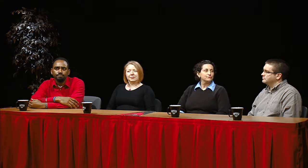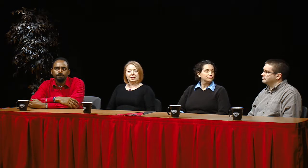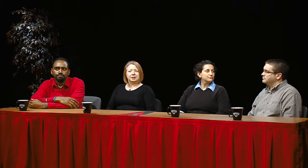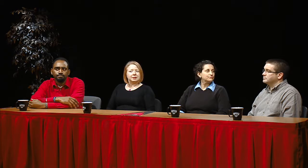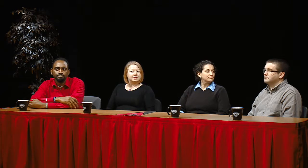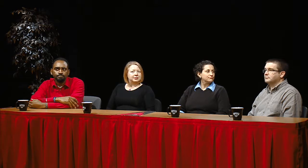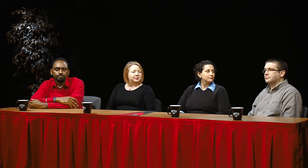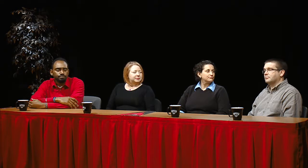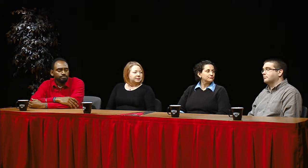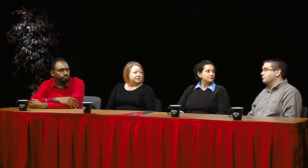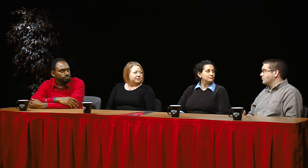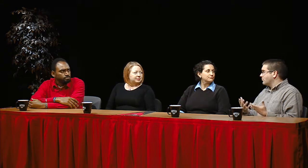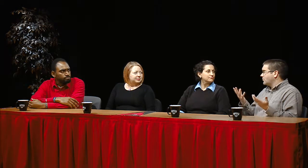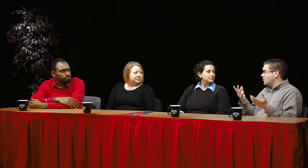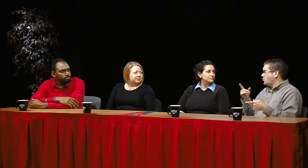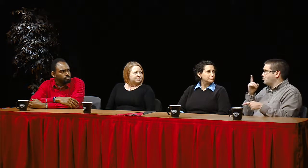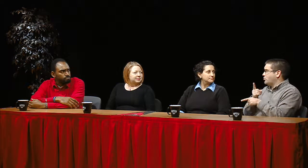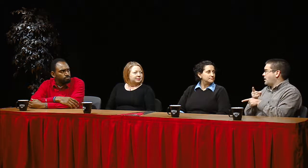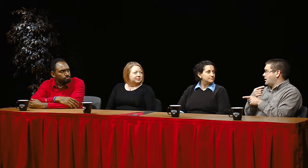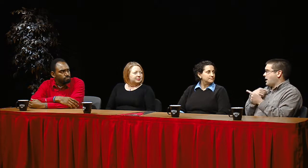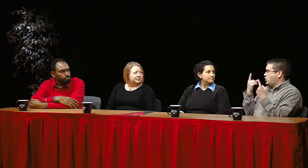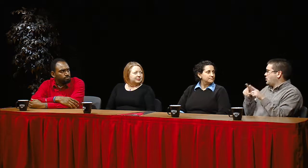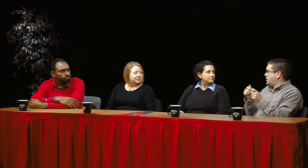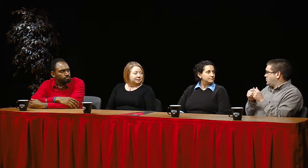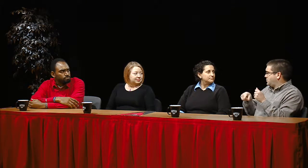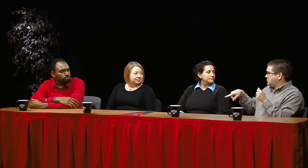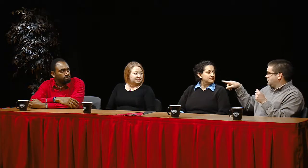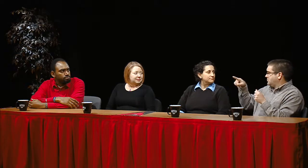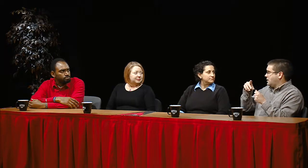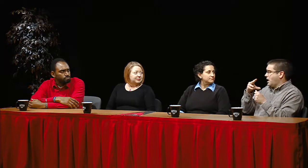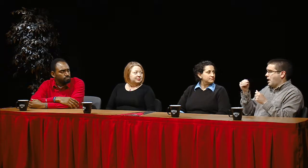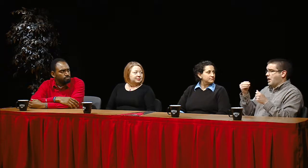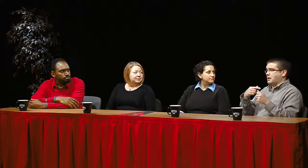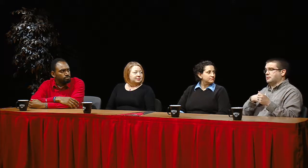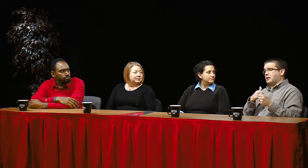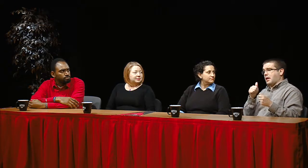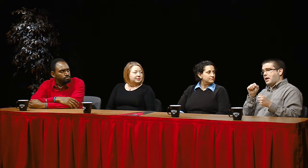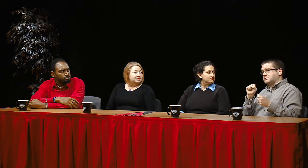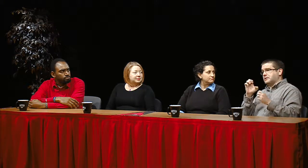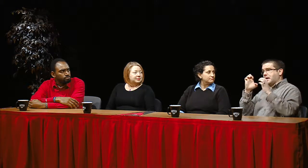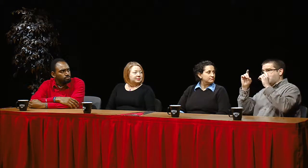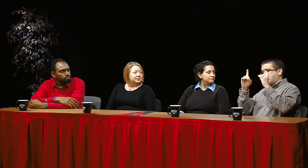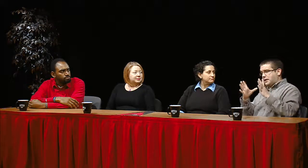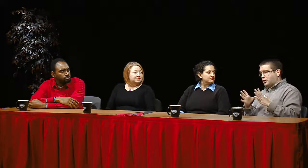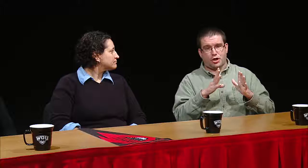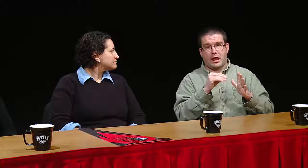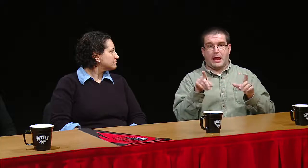and need that same access to the video because we're going to have a conversation about it at at some point.